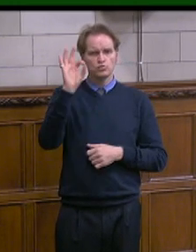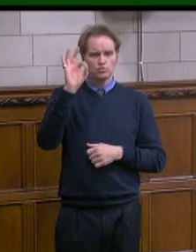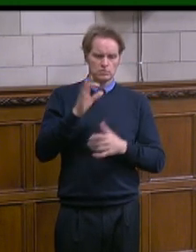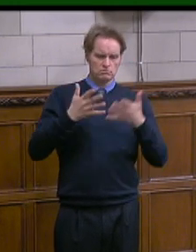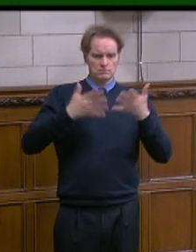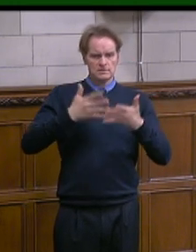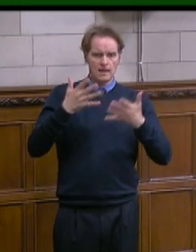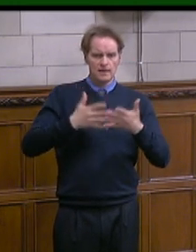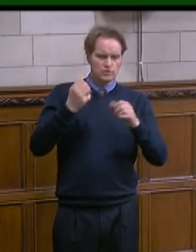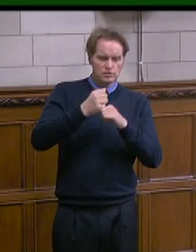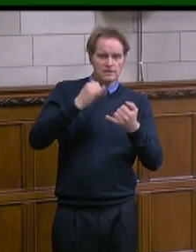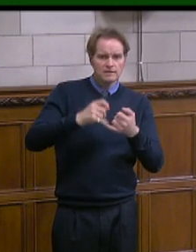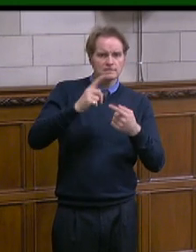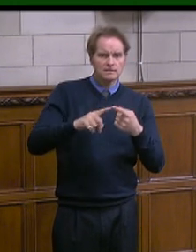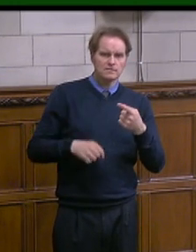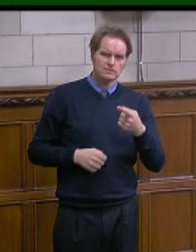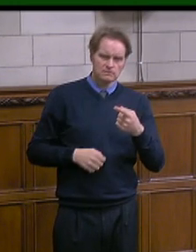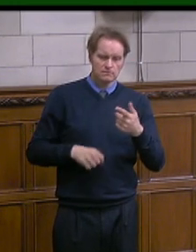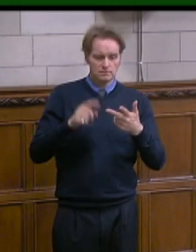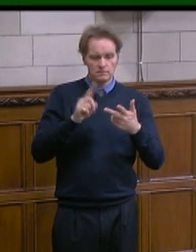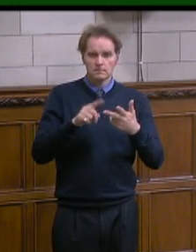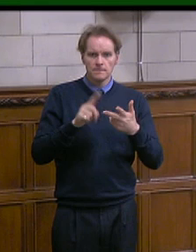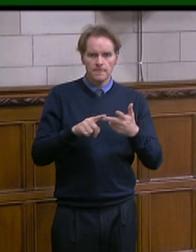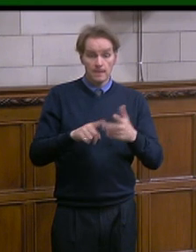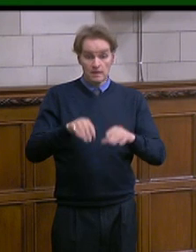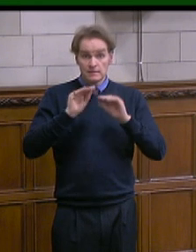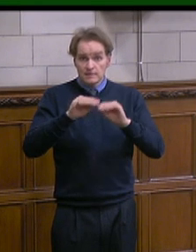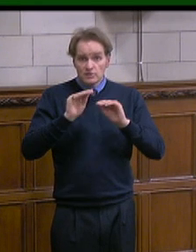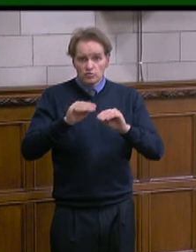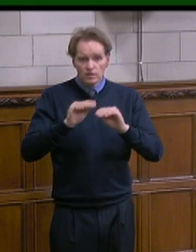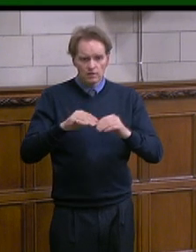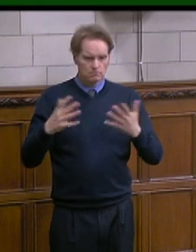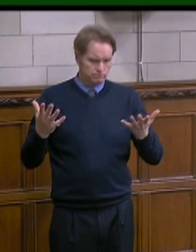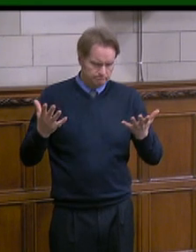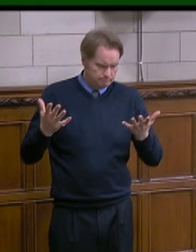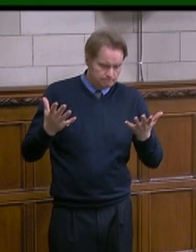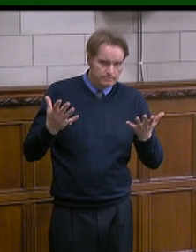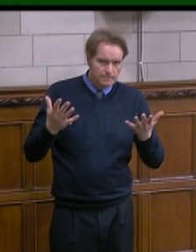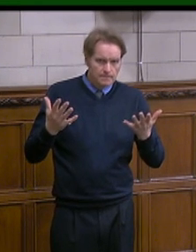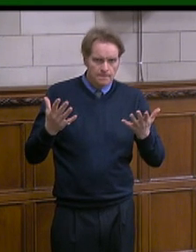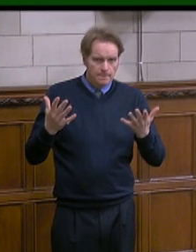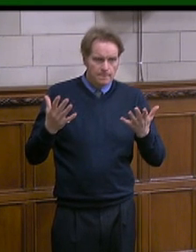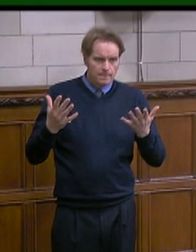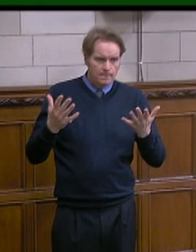On discouraging the teaching of BSL, having no GCSE deters teachers because it has reduced status.